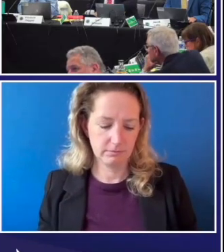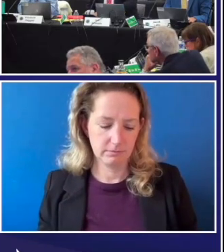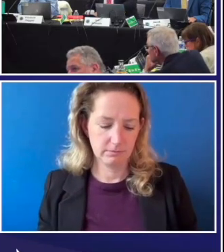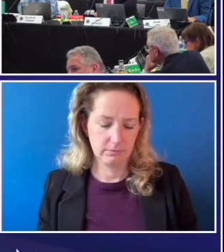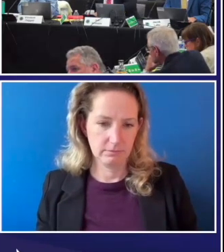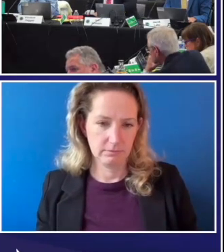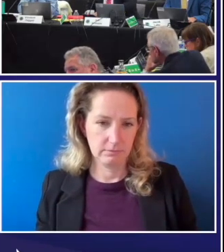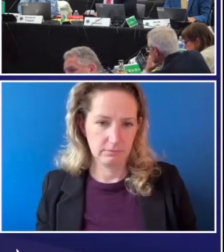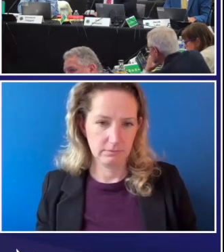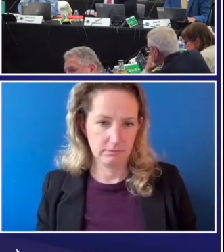Next one, please.